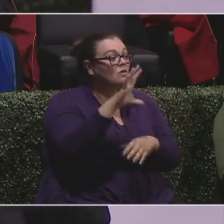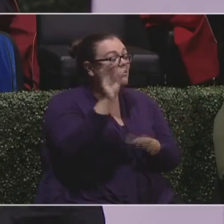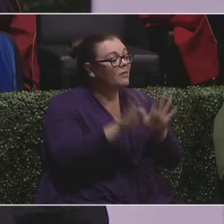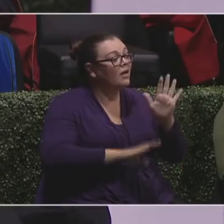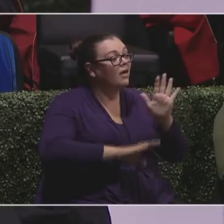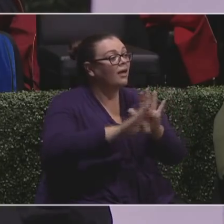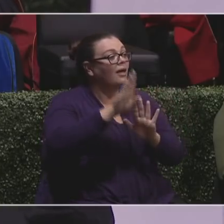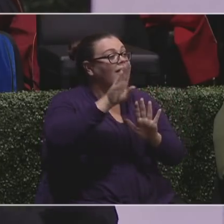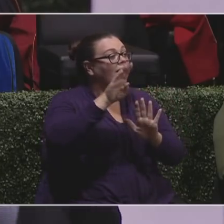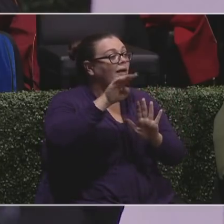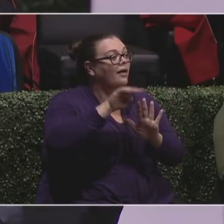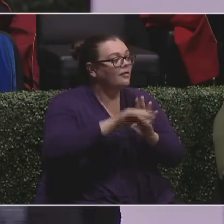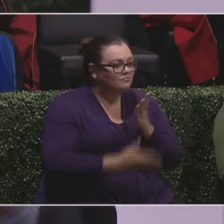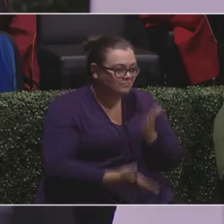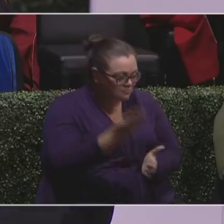PEOPLE, 3,000 PEOPLE, BUT IF THE PUBLIC